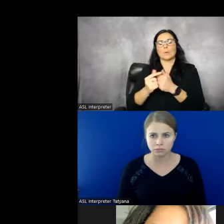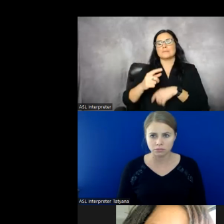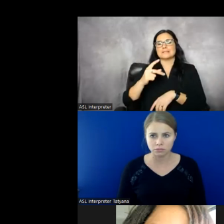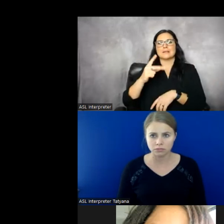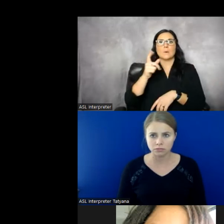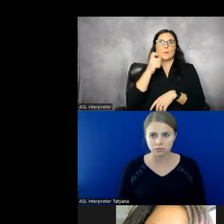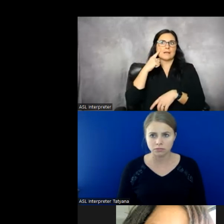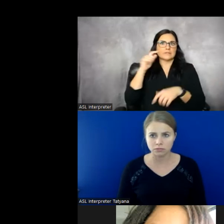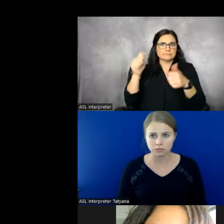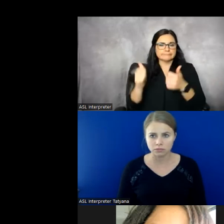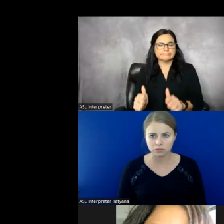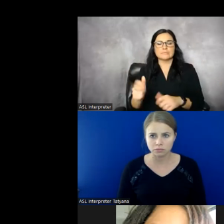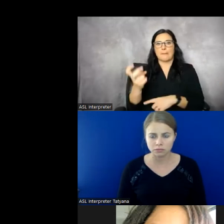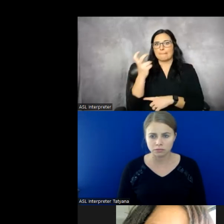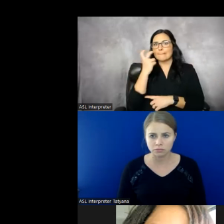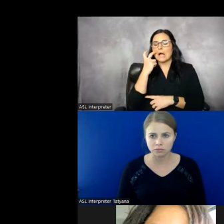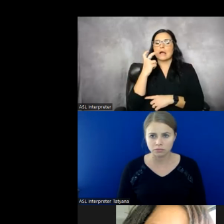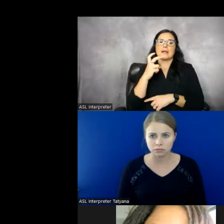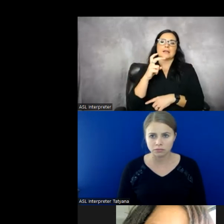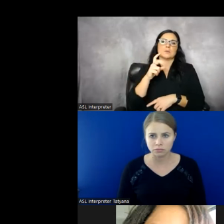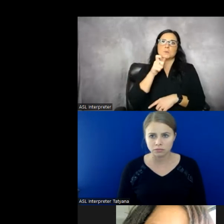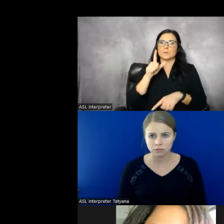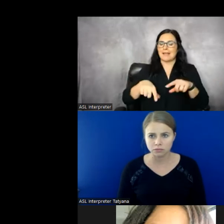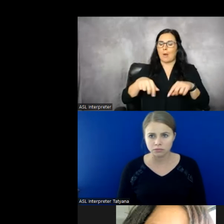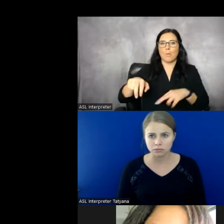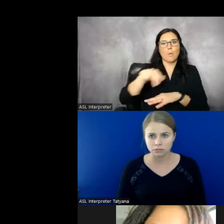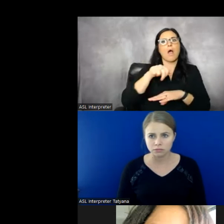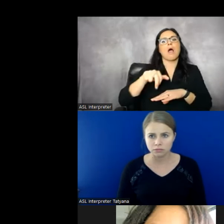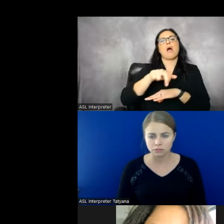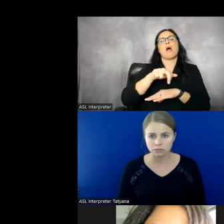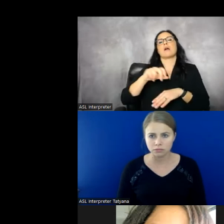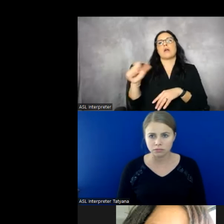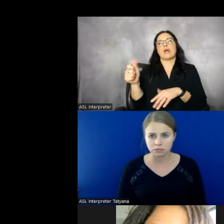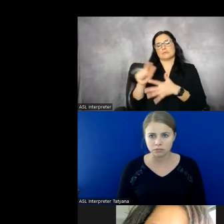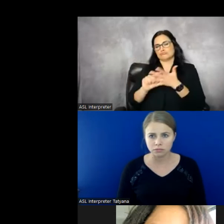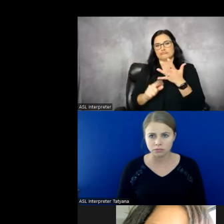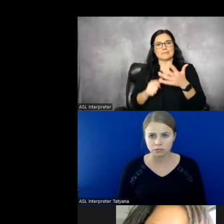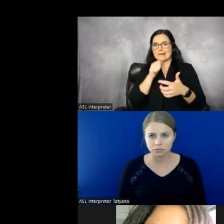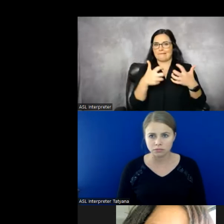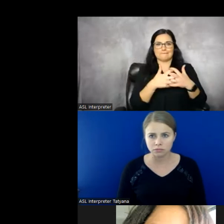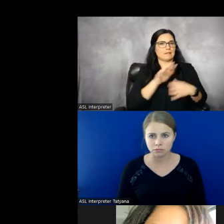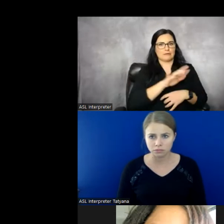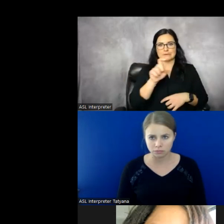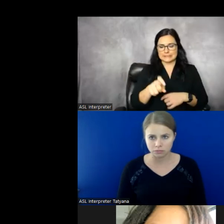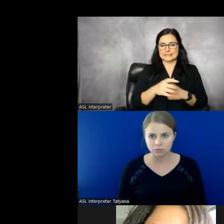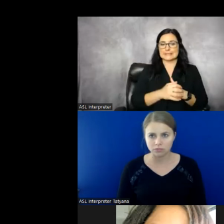blind, including mobility impairments, keyboard only users. So, the good news is is we came